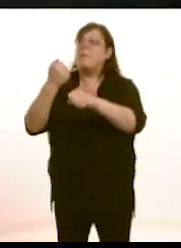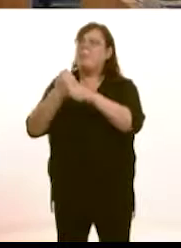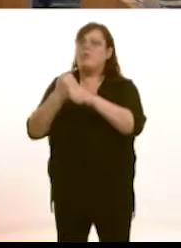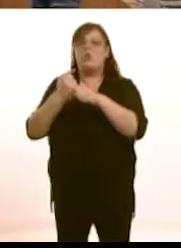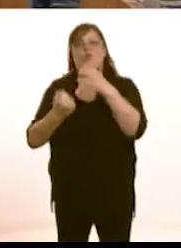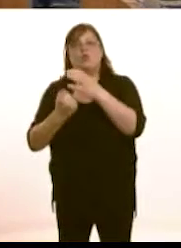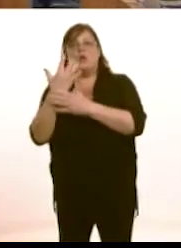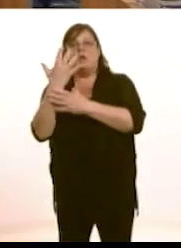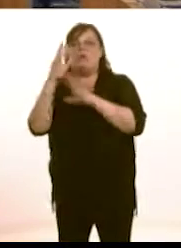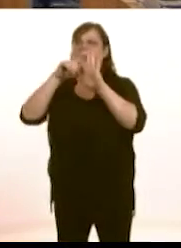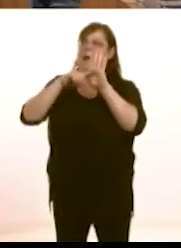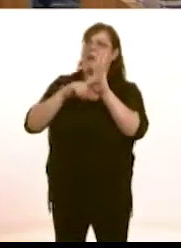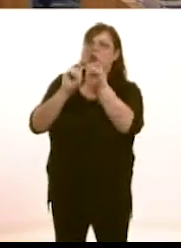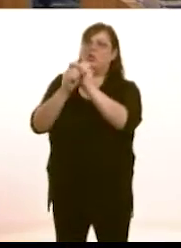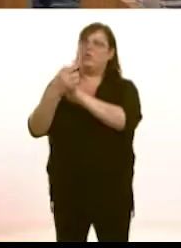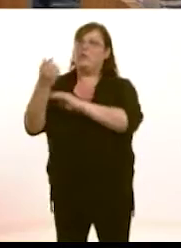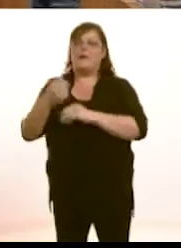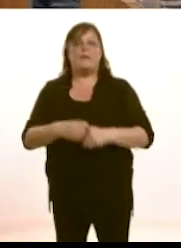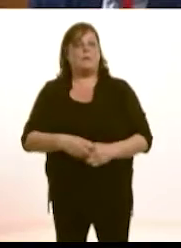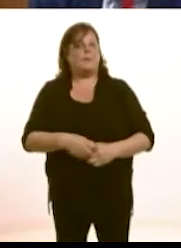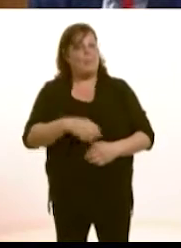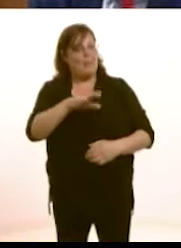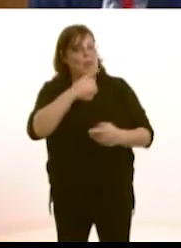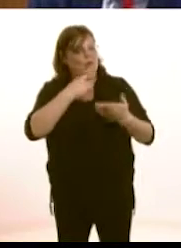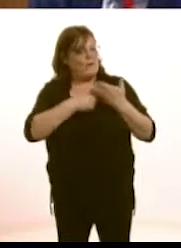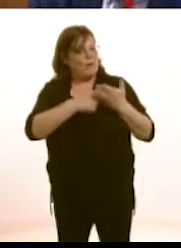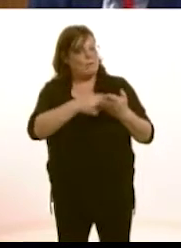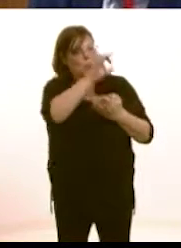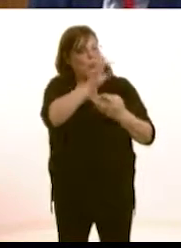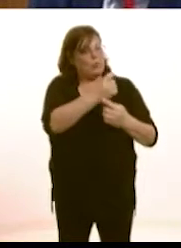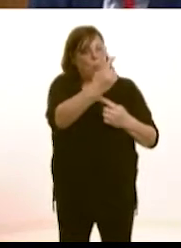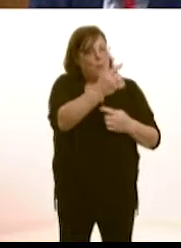Carwyn Jones: I refer the Member to the answer I gave to Simon Thomas in question 1.